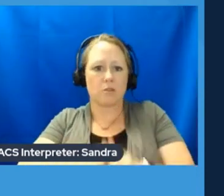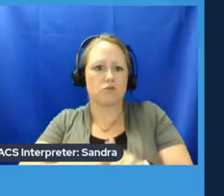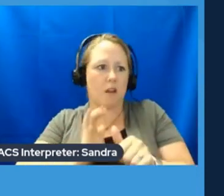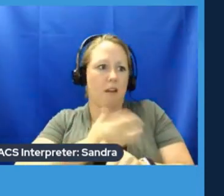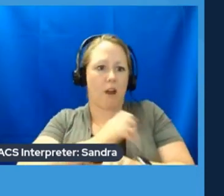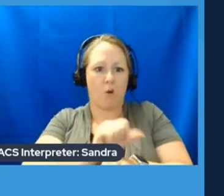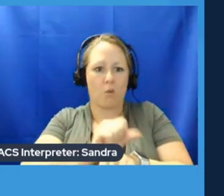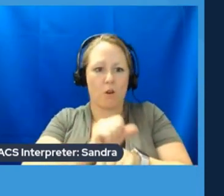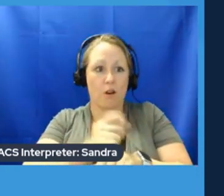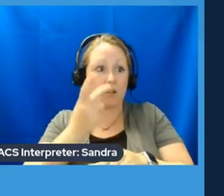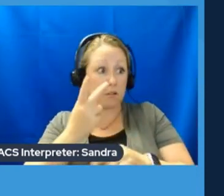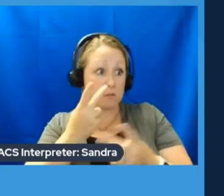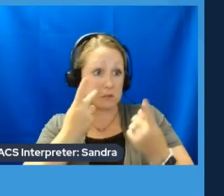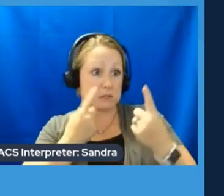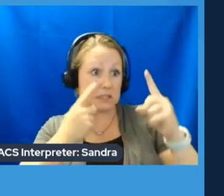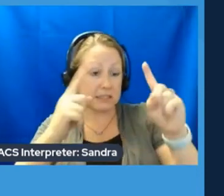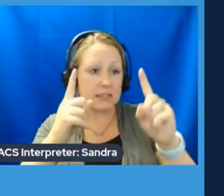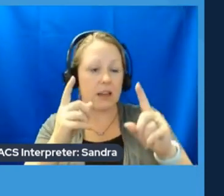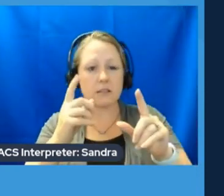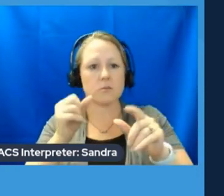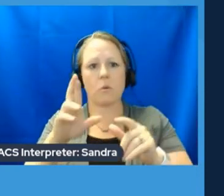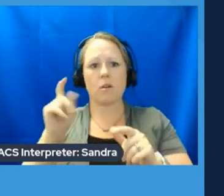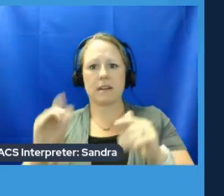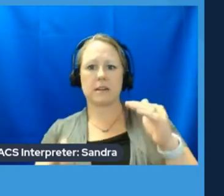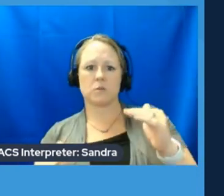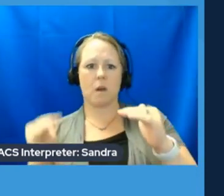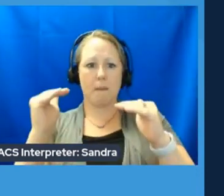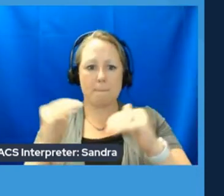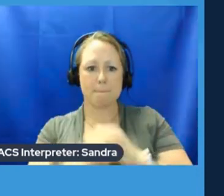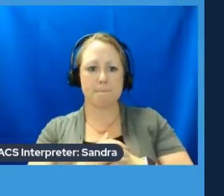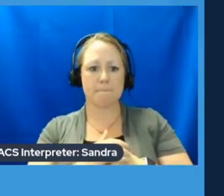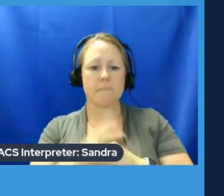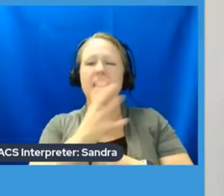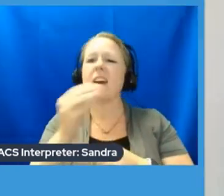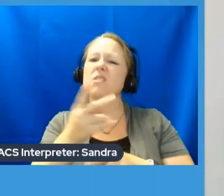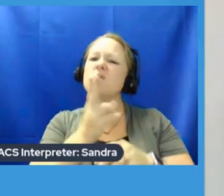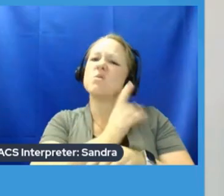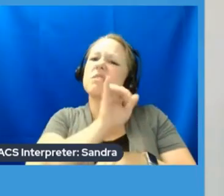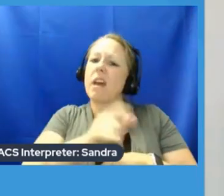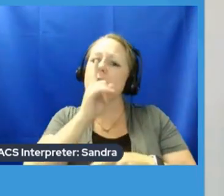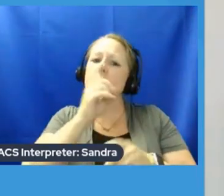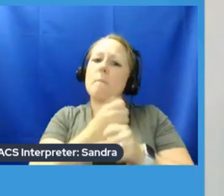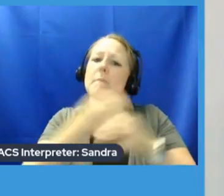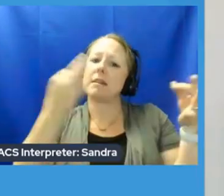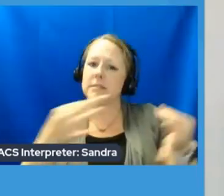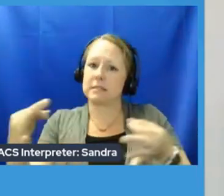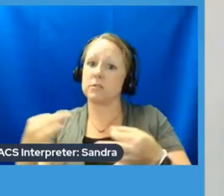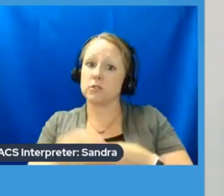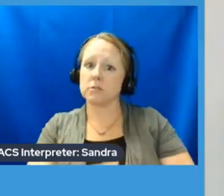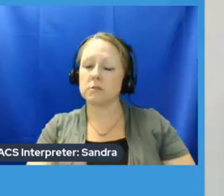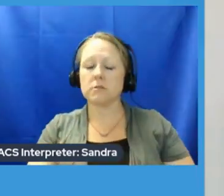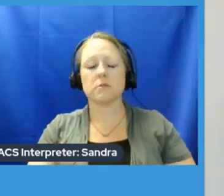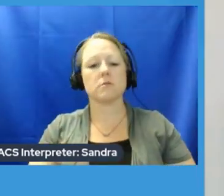to make decisions on behalf of children and families. States are also grappling with equity